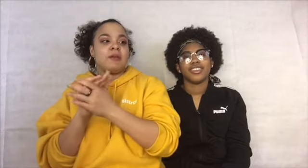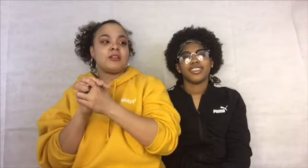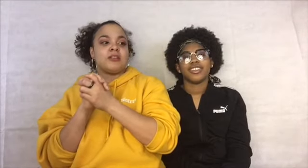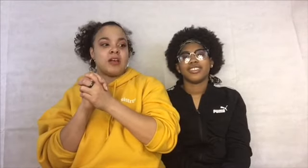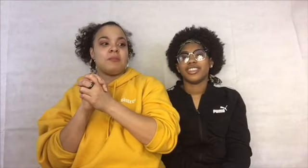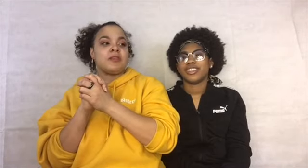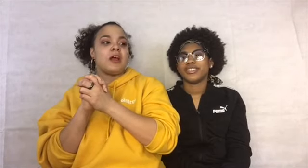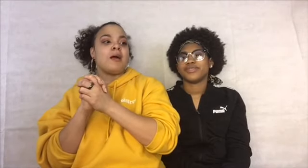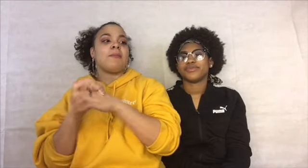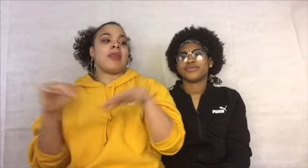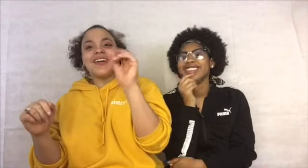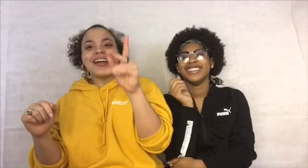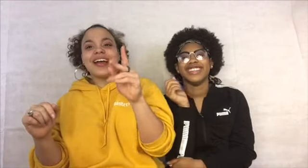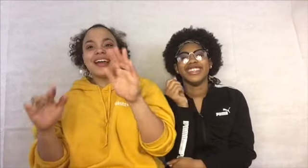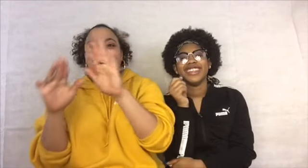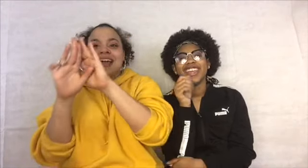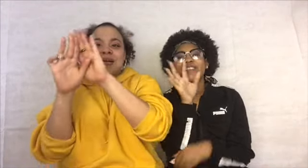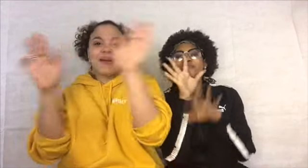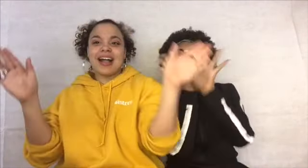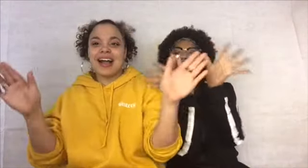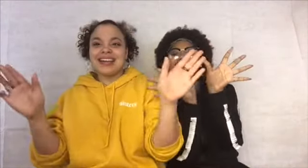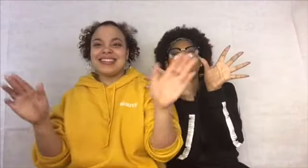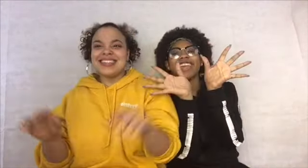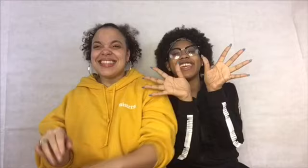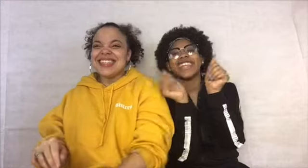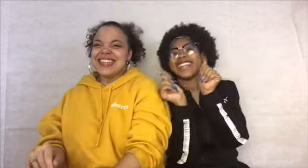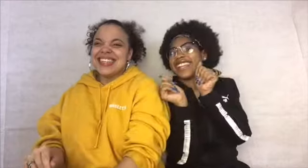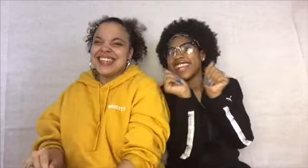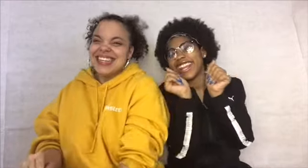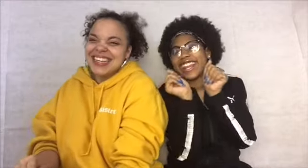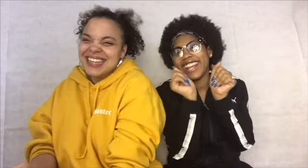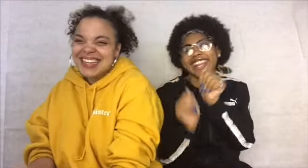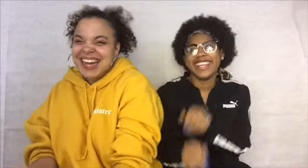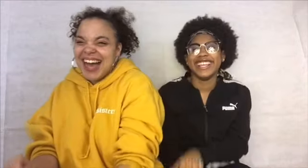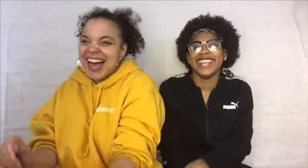much sums it up ok bye guys